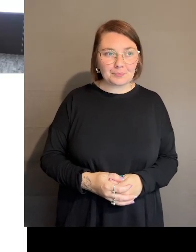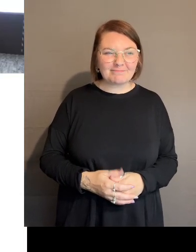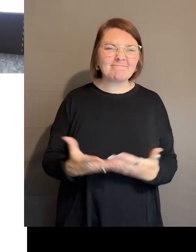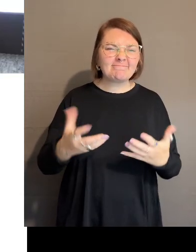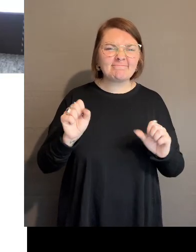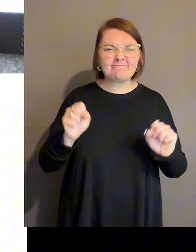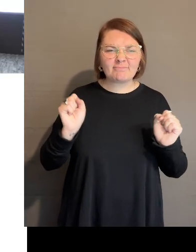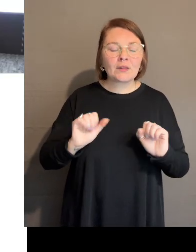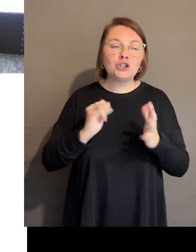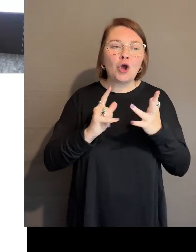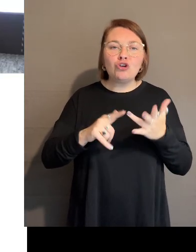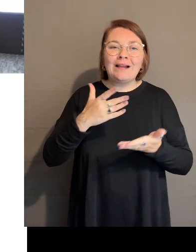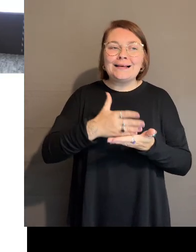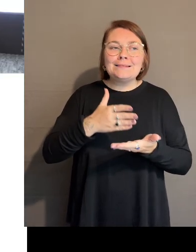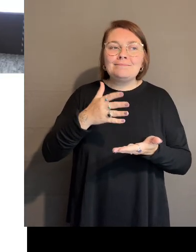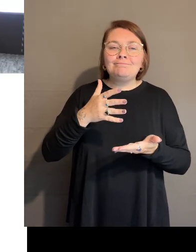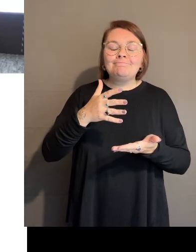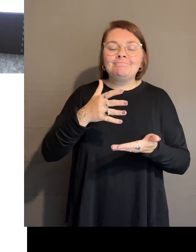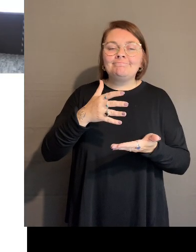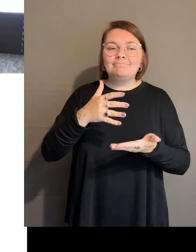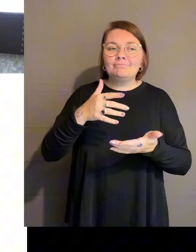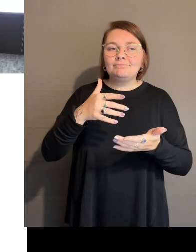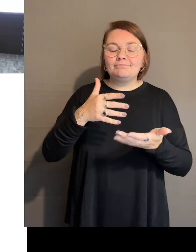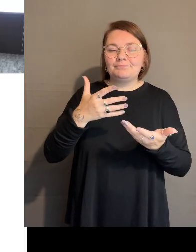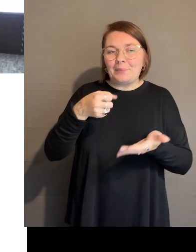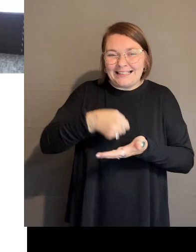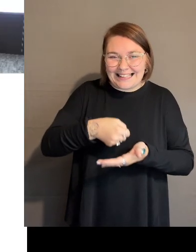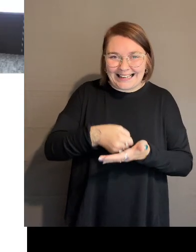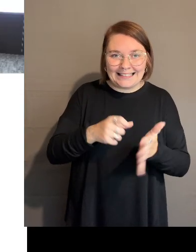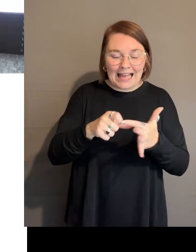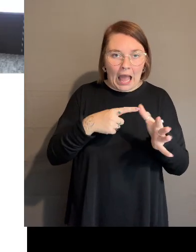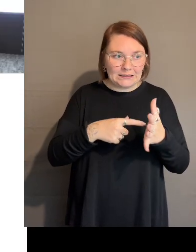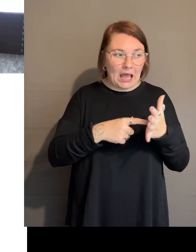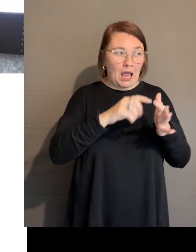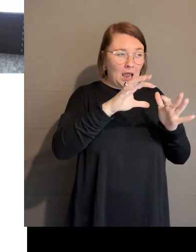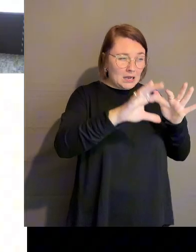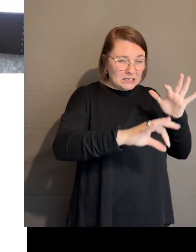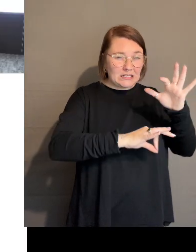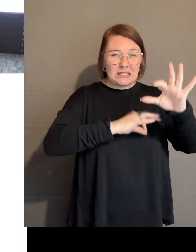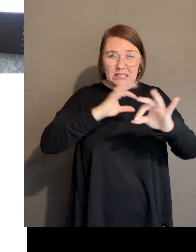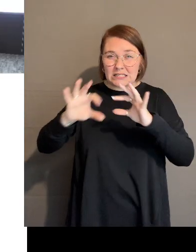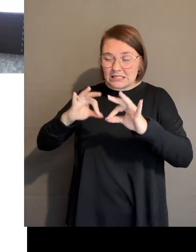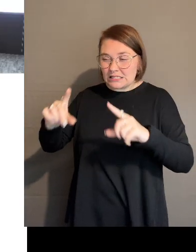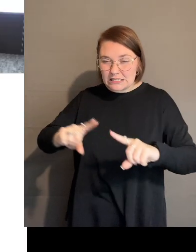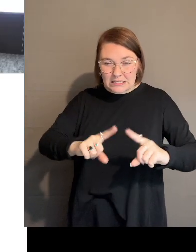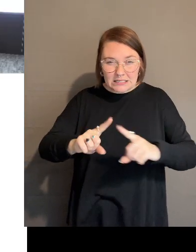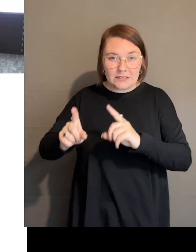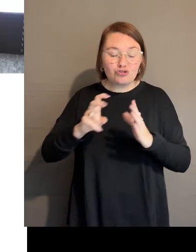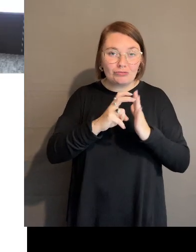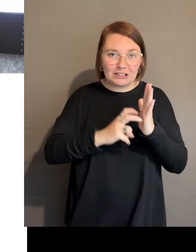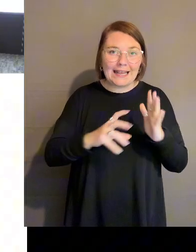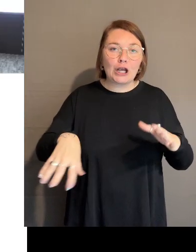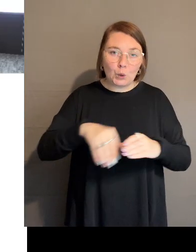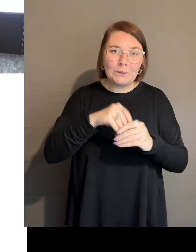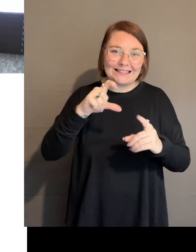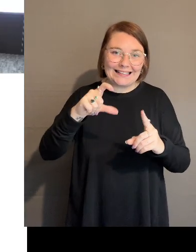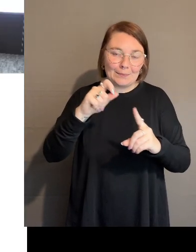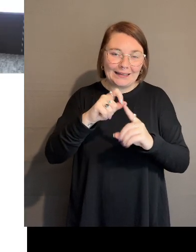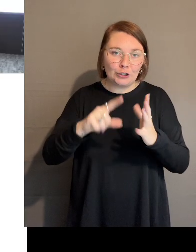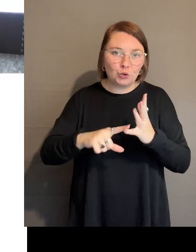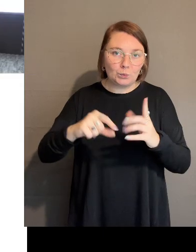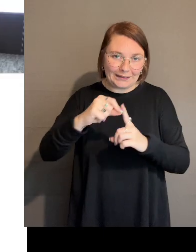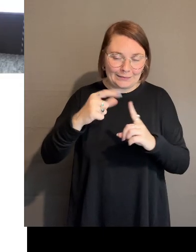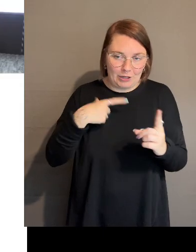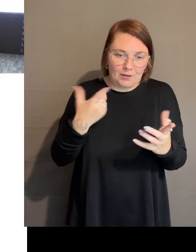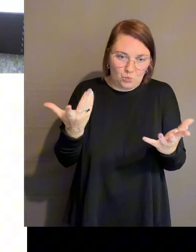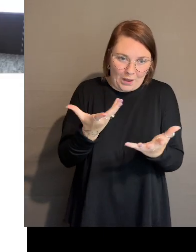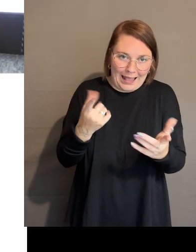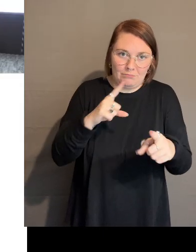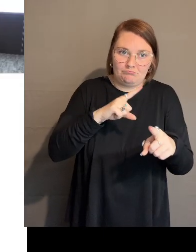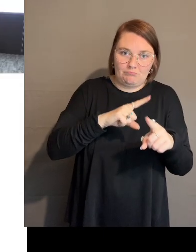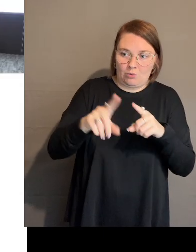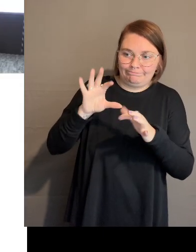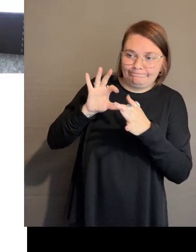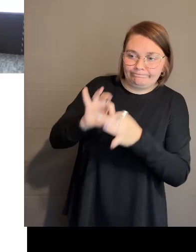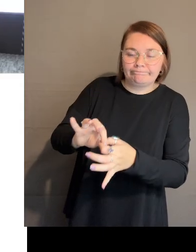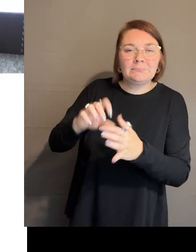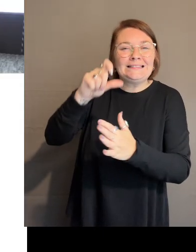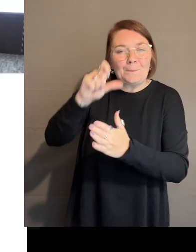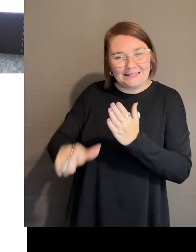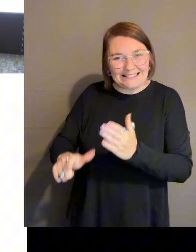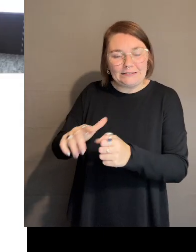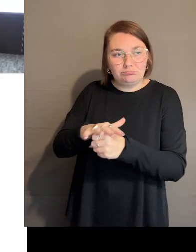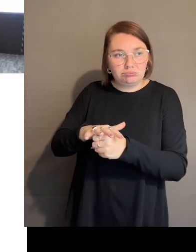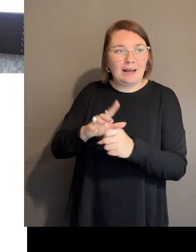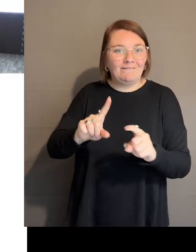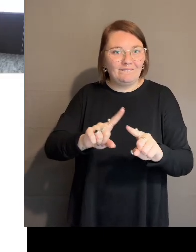Yeah. So basically, data pulled from a number of different registries, including CPUP, because that's where we have more of the disability-specific variables.